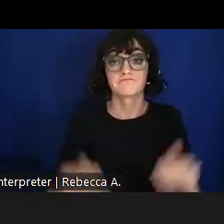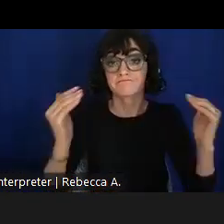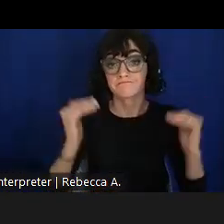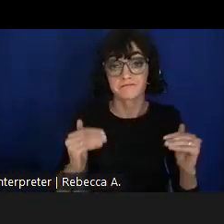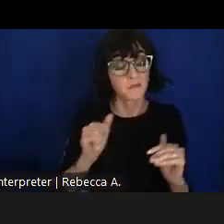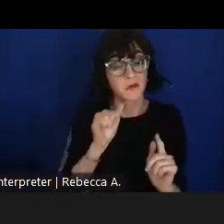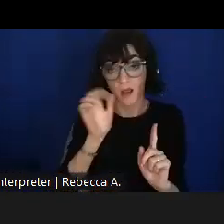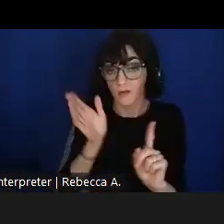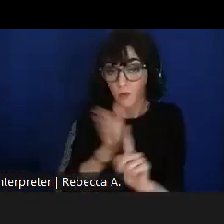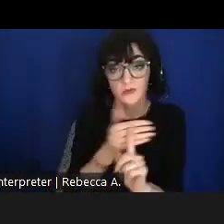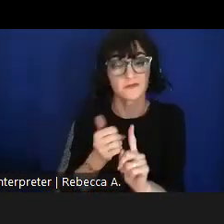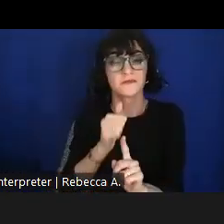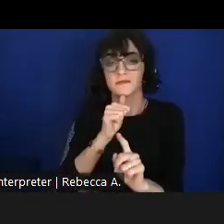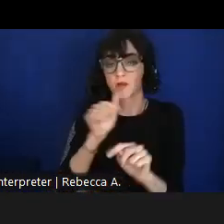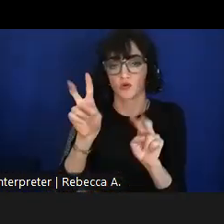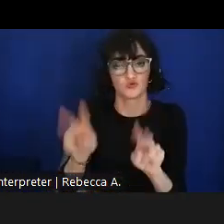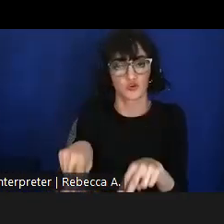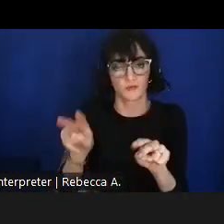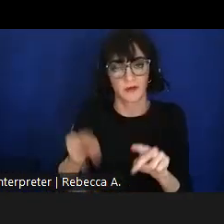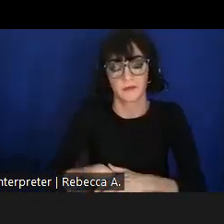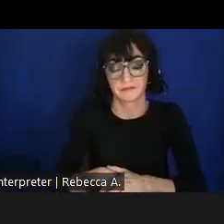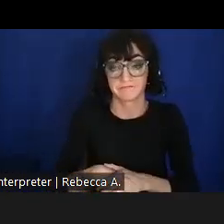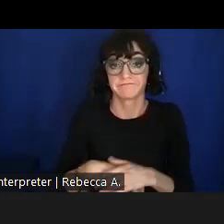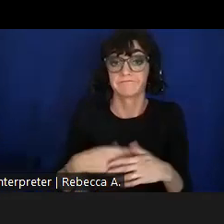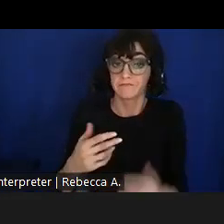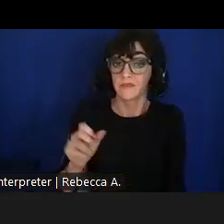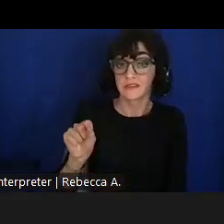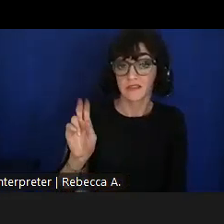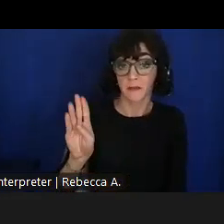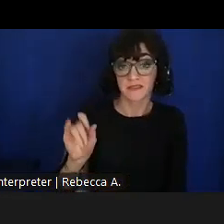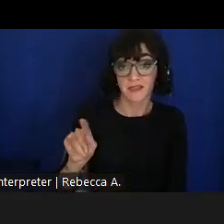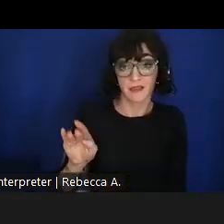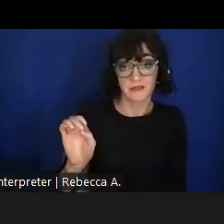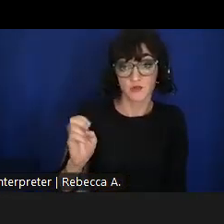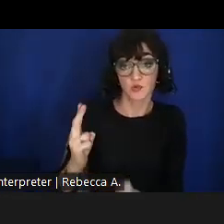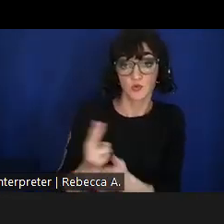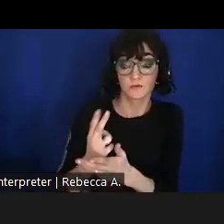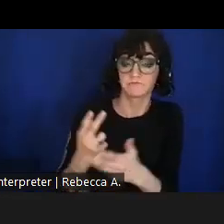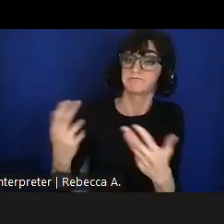substance use as just, it is what it is, takes a matter of fact approach to substance use